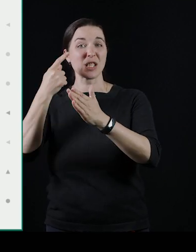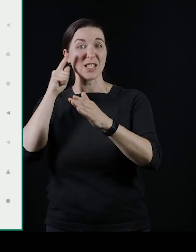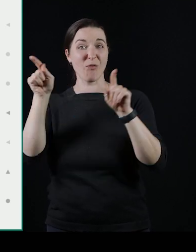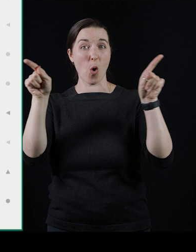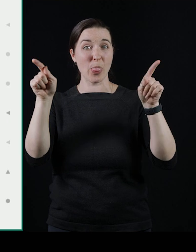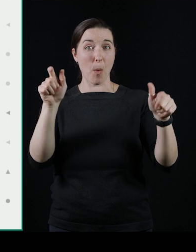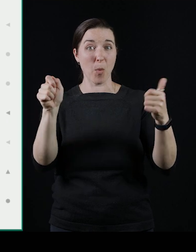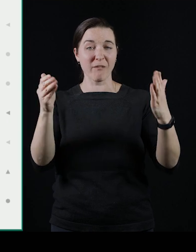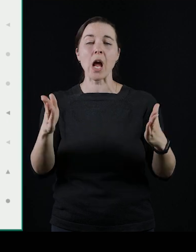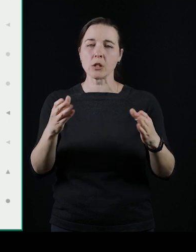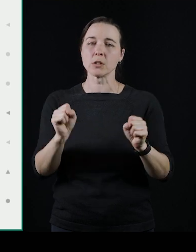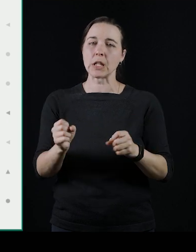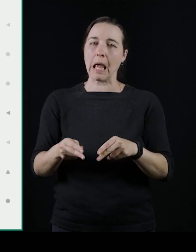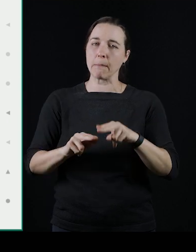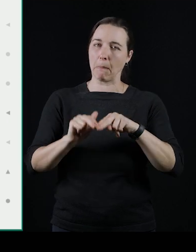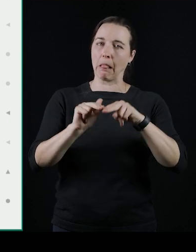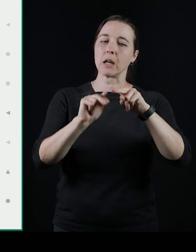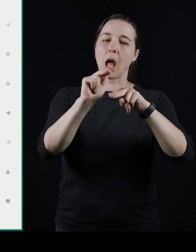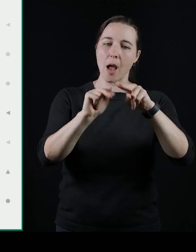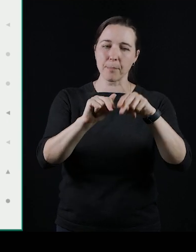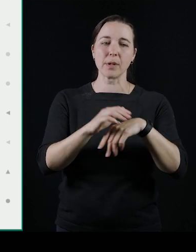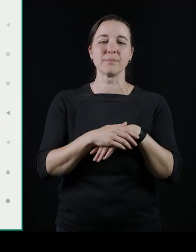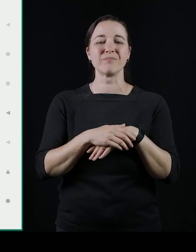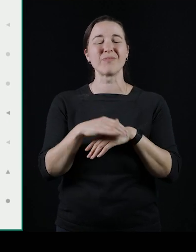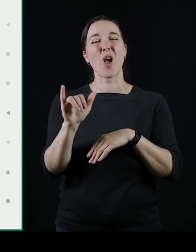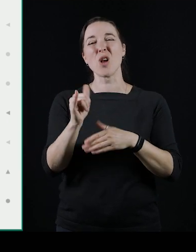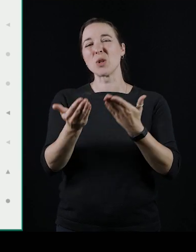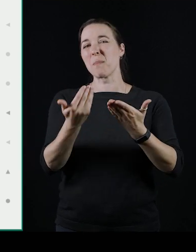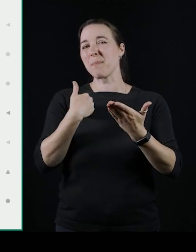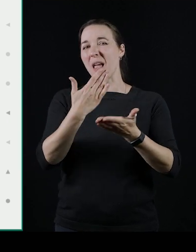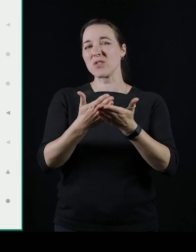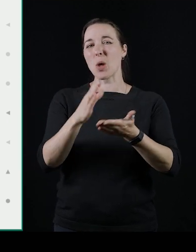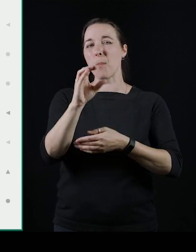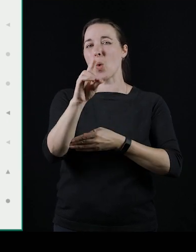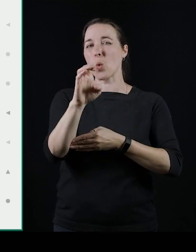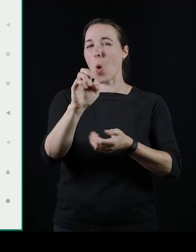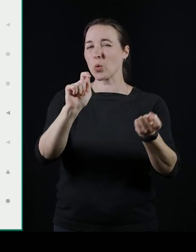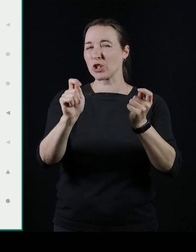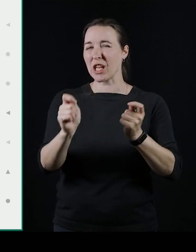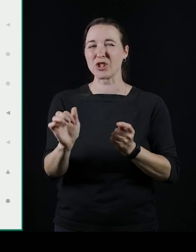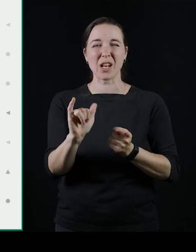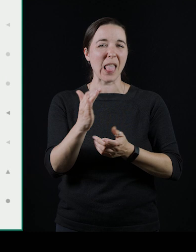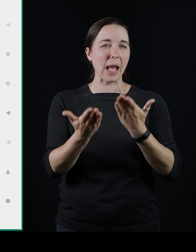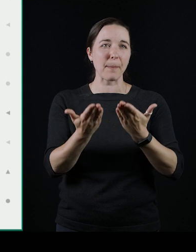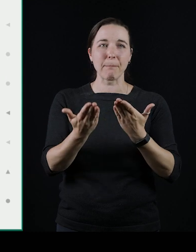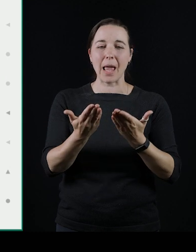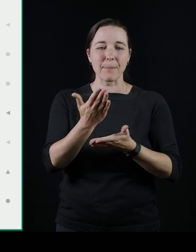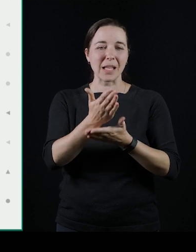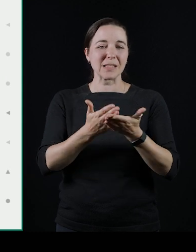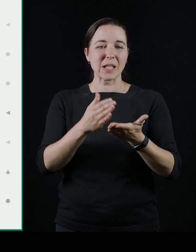And you use most certainly have to make some code changes. There might be some places in your code like there'll be knowledge